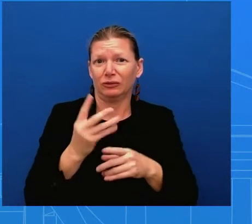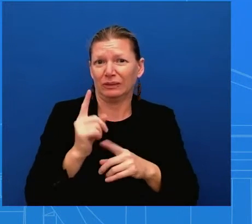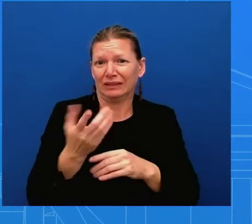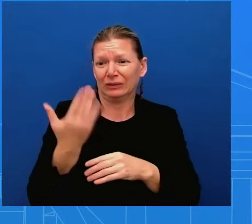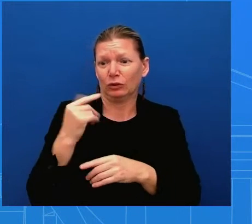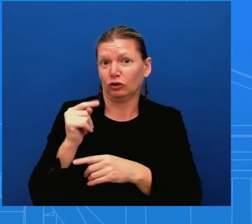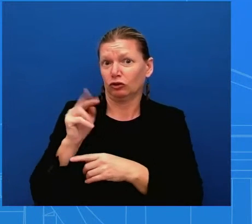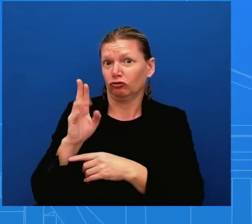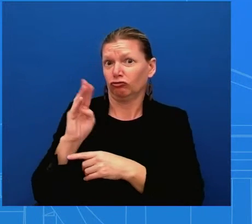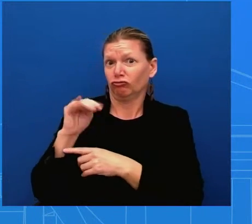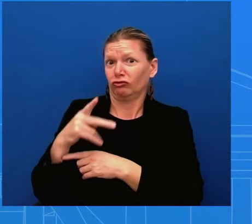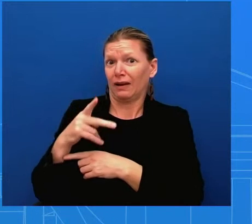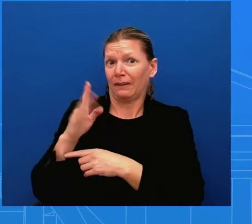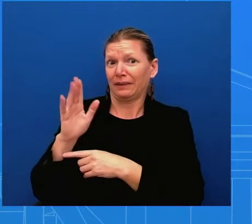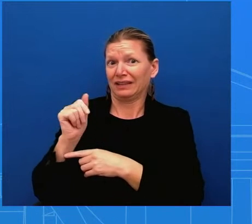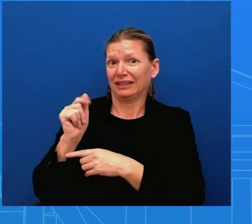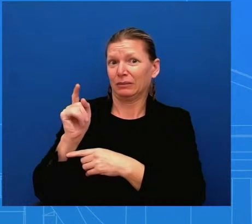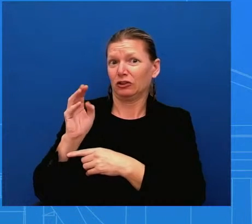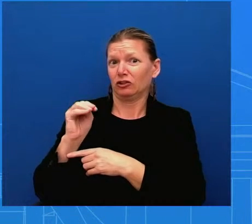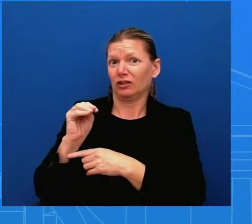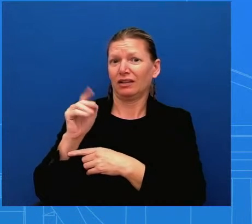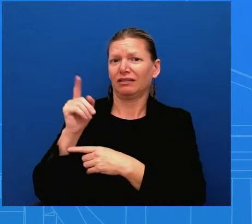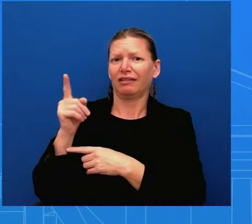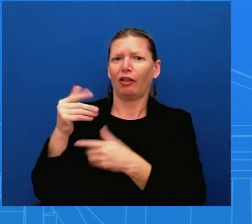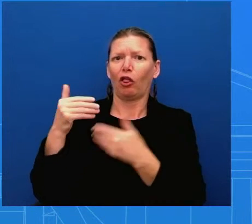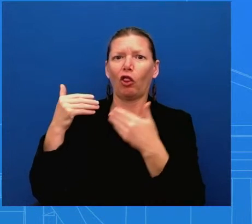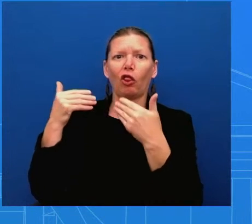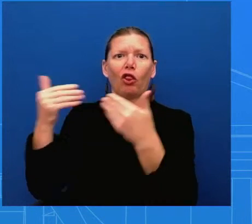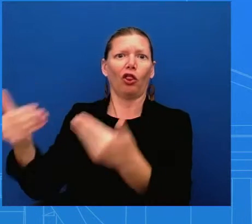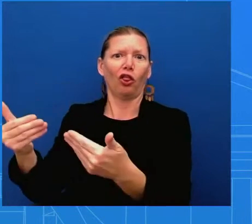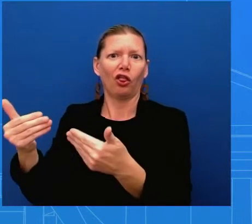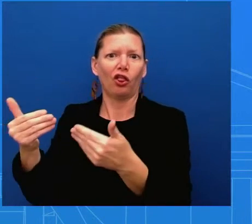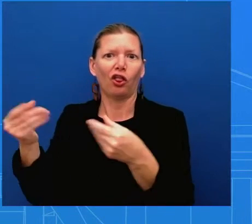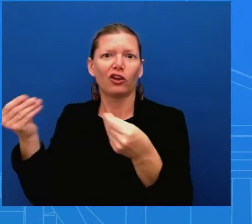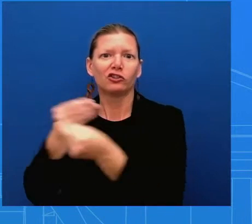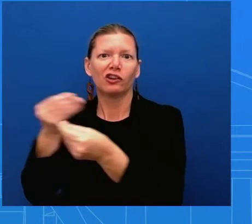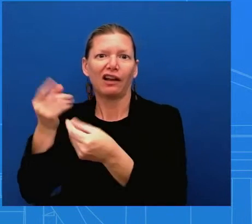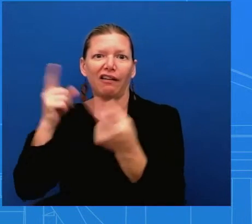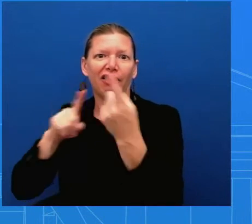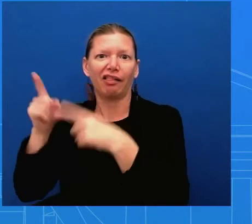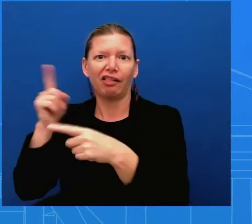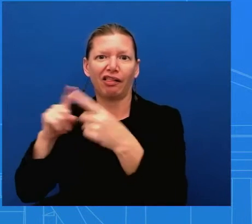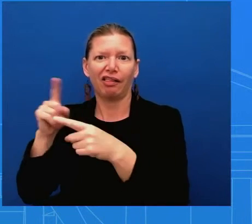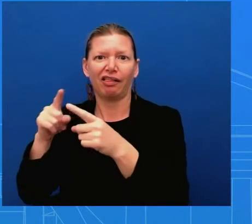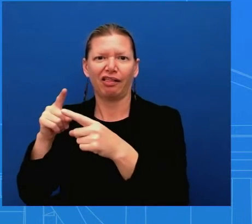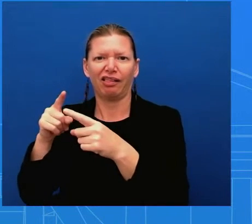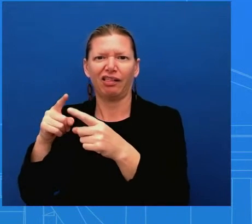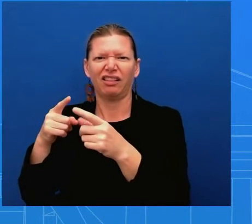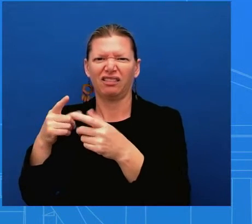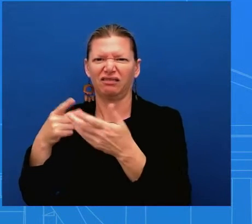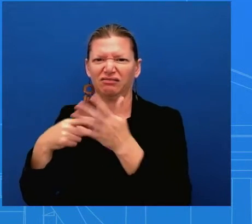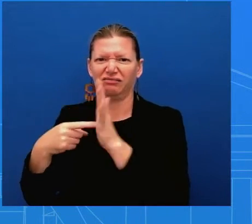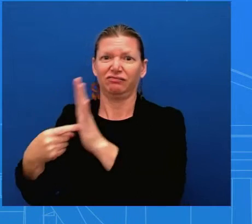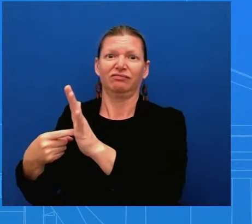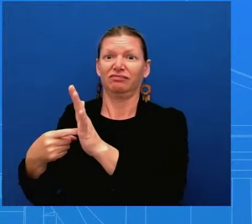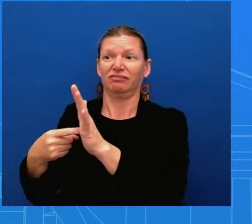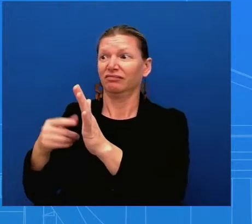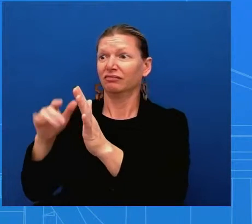what it did is it showed that -- that deal with China, it failed to increase American export and boost manufacturing.